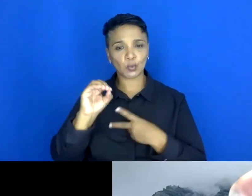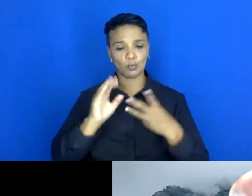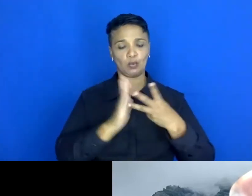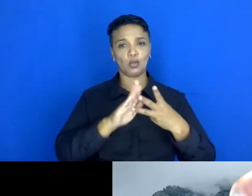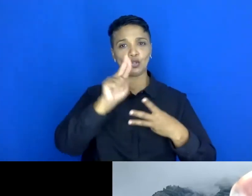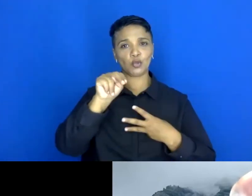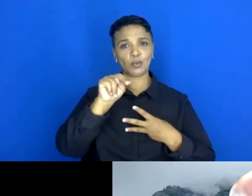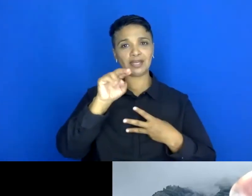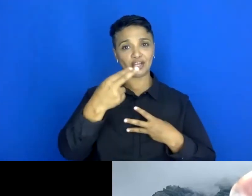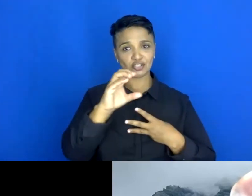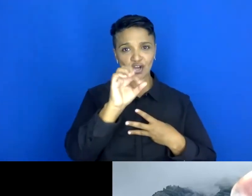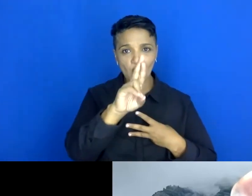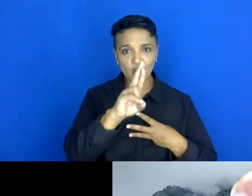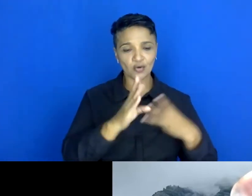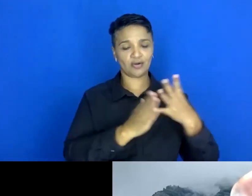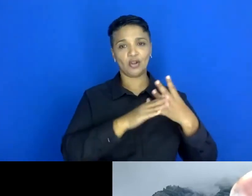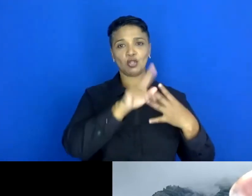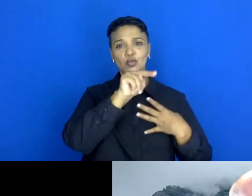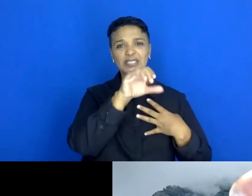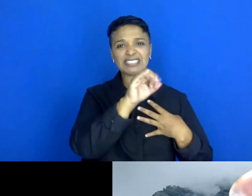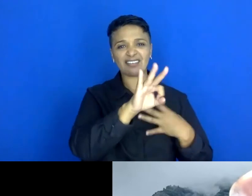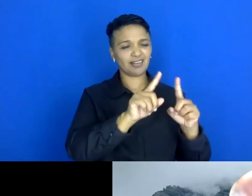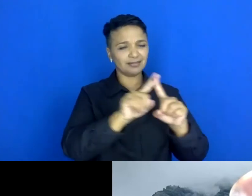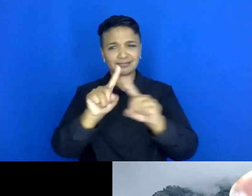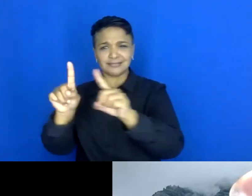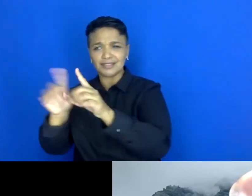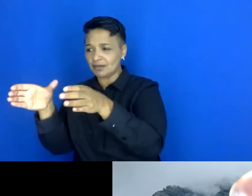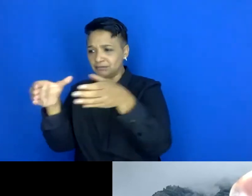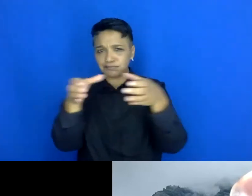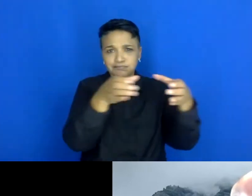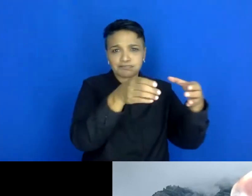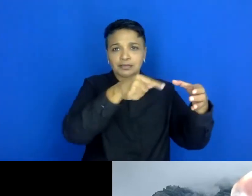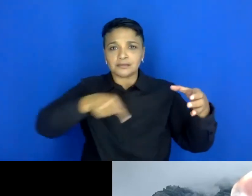work have been working on disability inclusion i just want to highlight a couple of examples